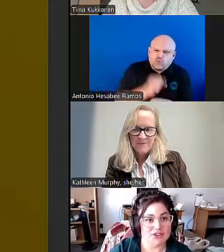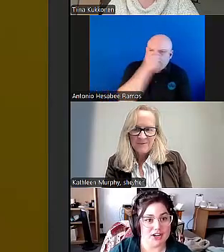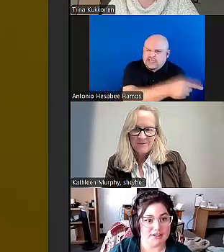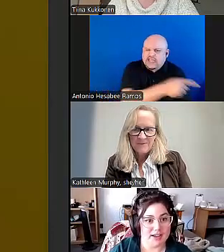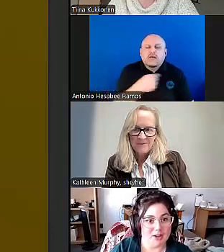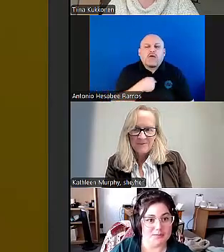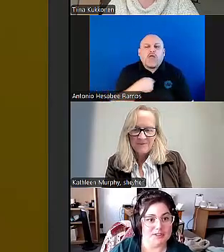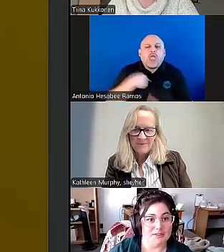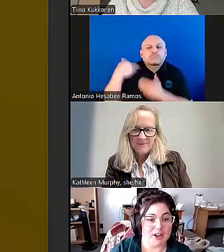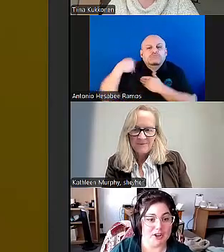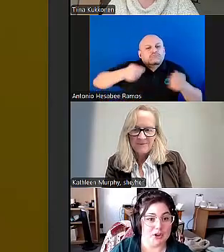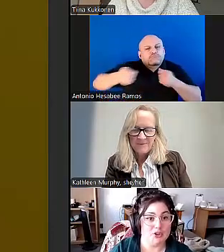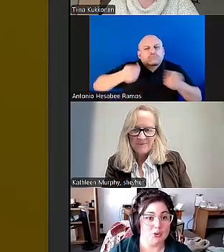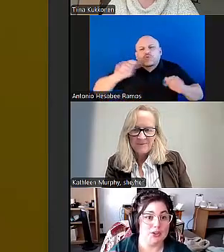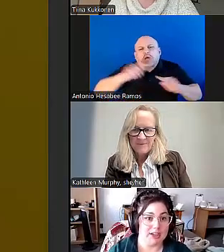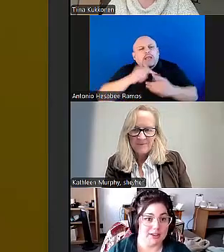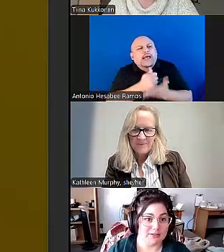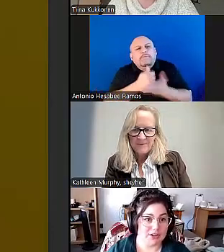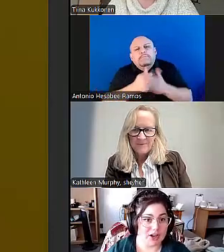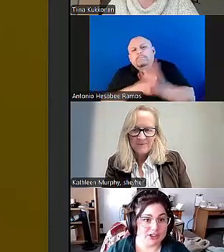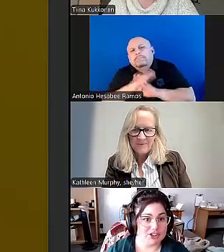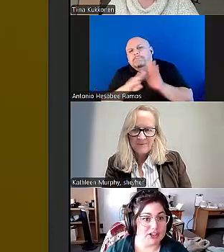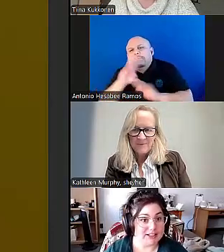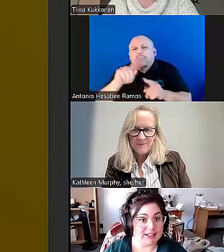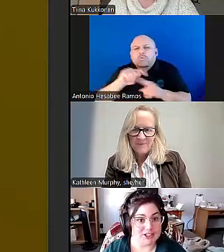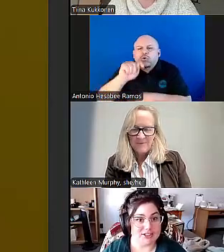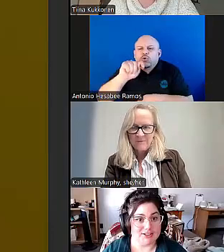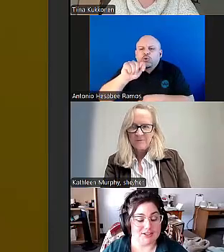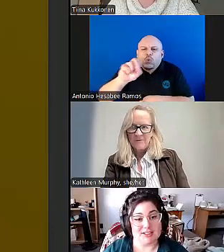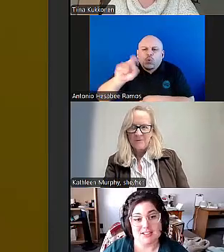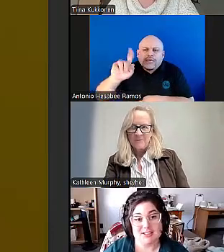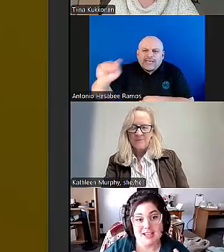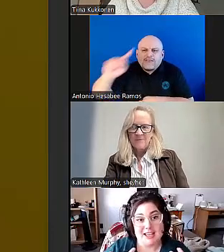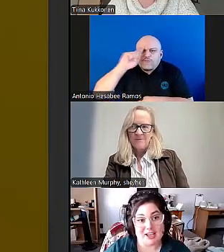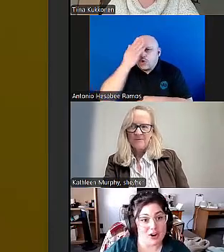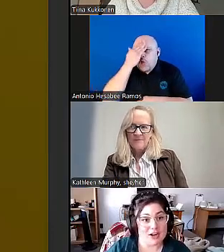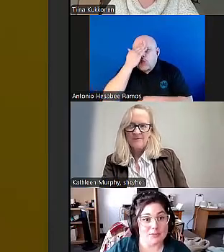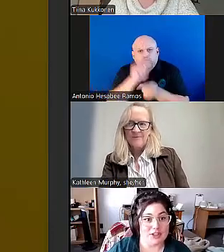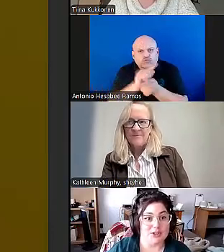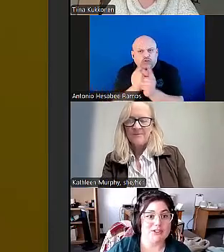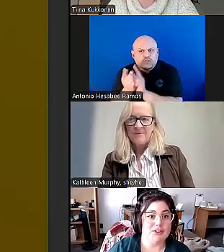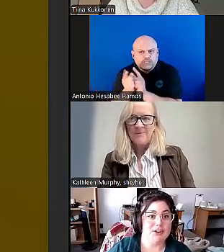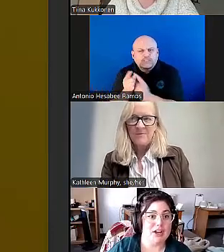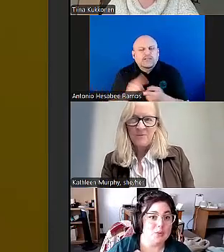trying to help develop our toolkit for knowledge translation. So this is incredibly useful and a